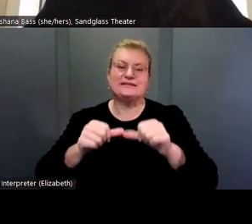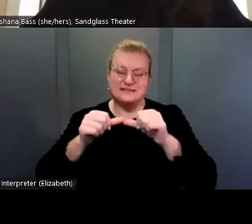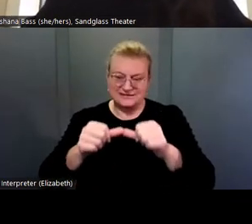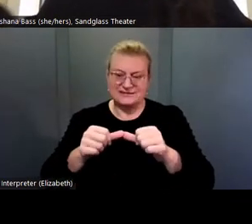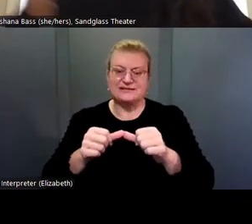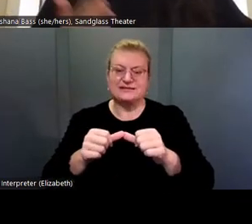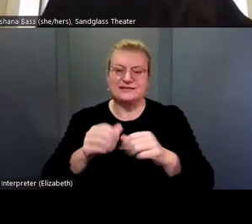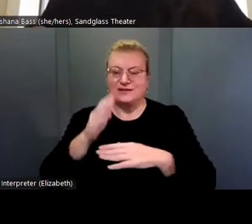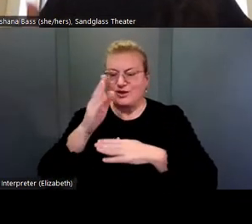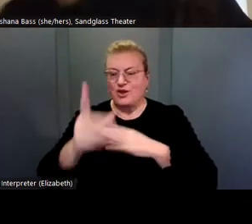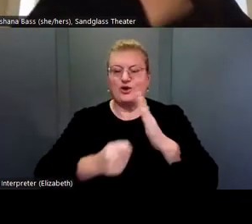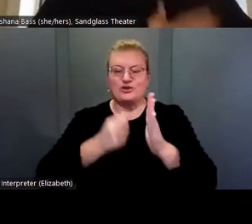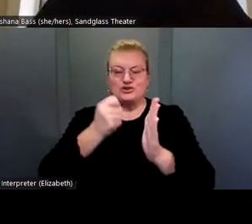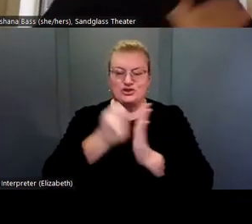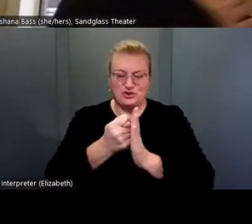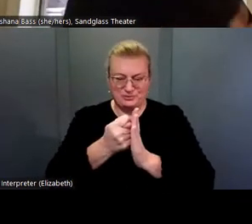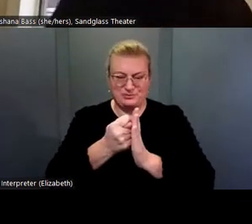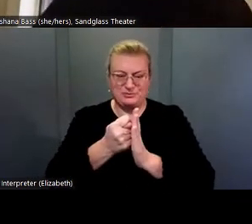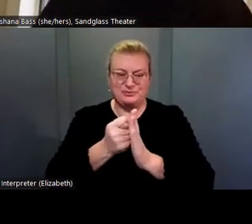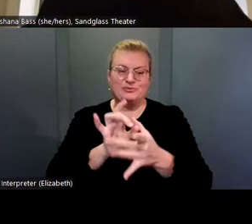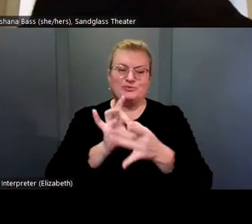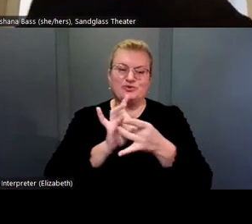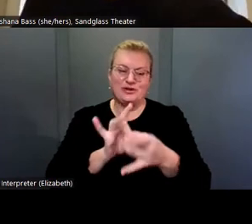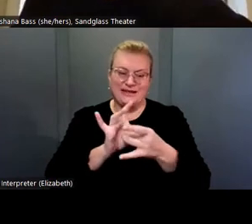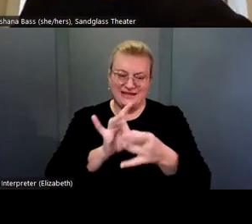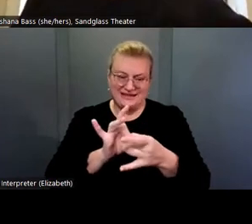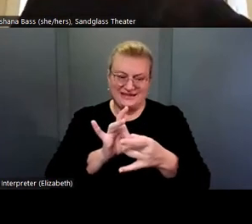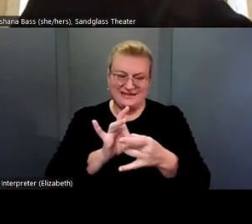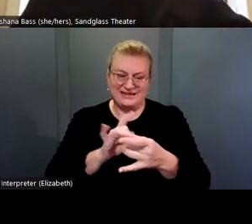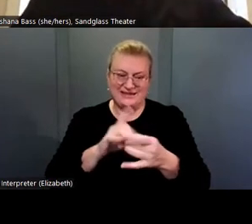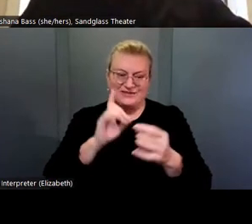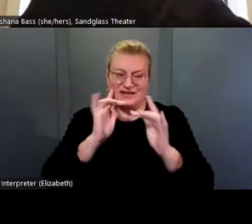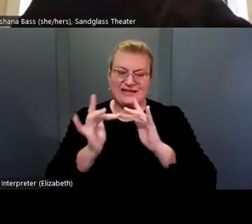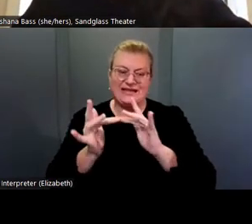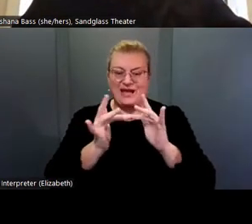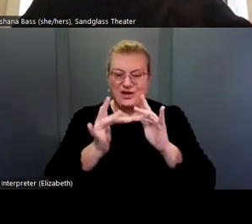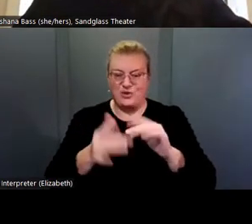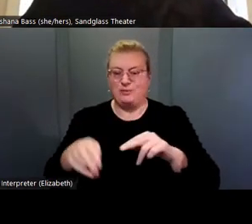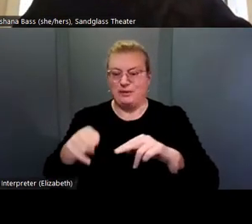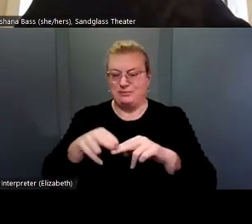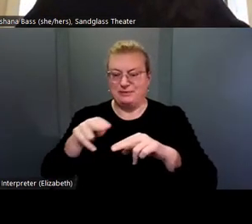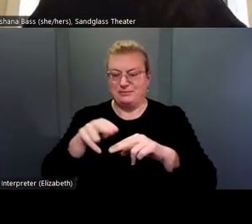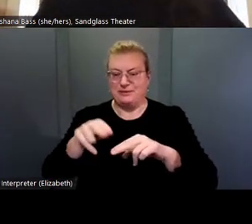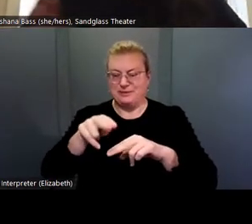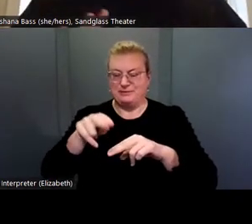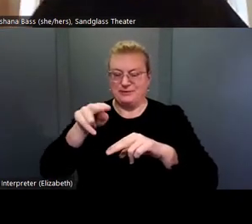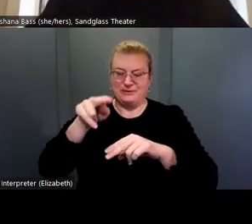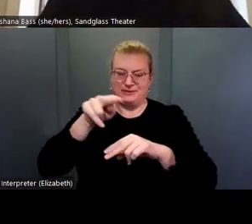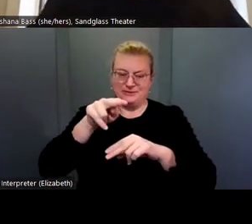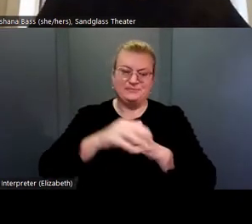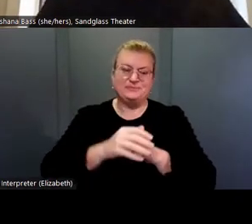long relationship of a network that builds over time. And for me, with all these networks,